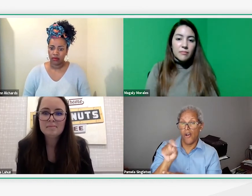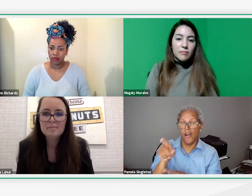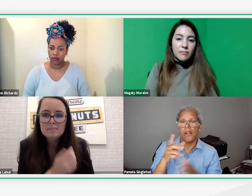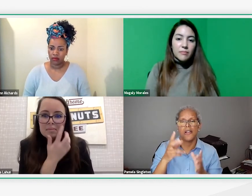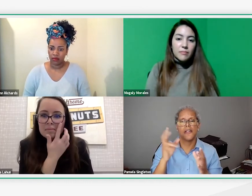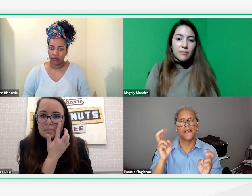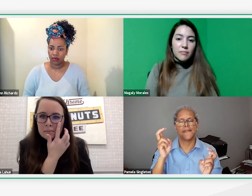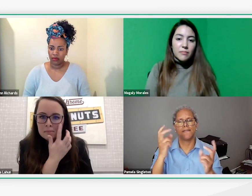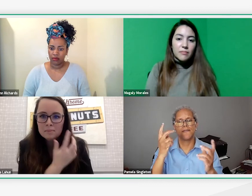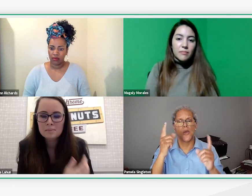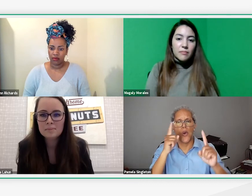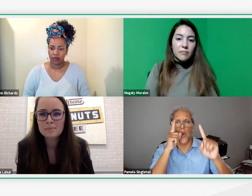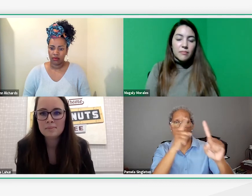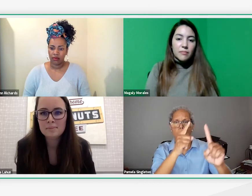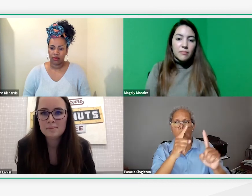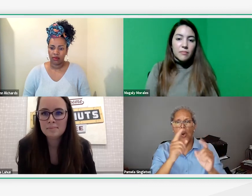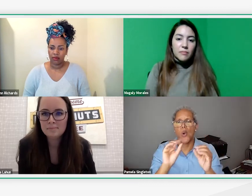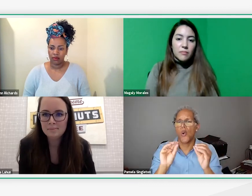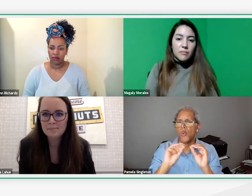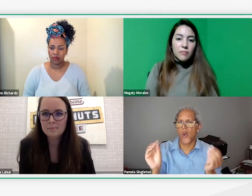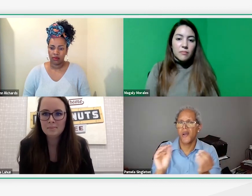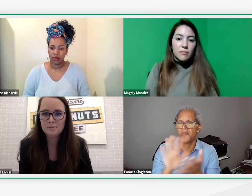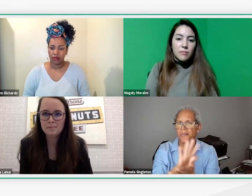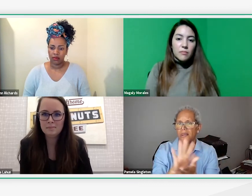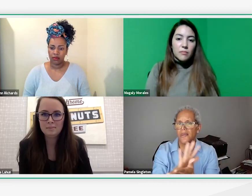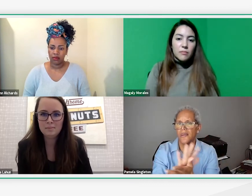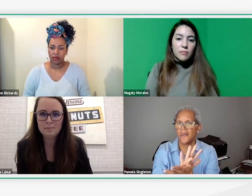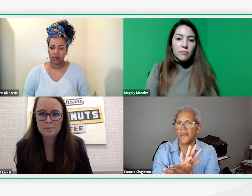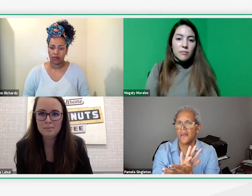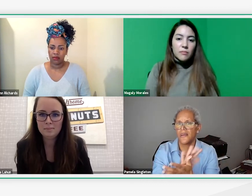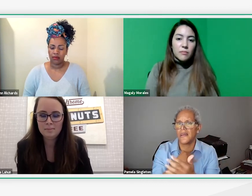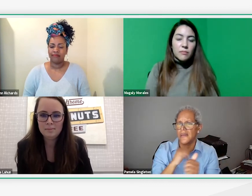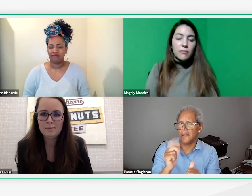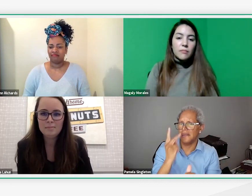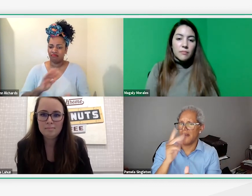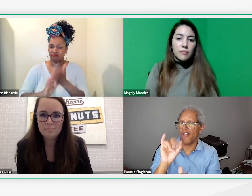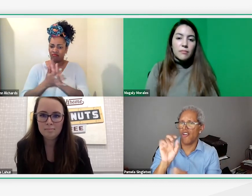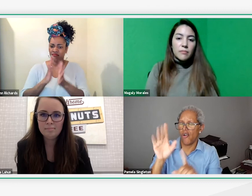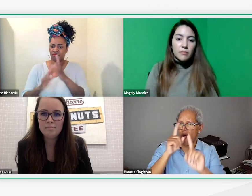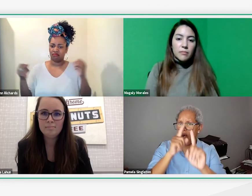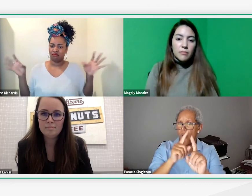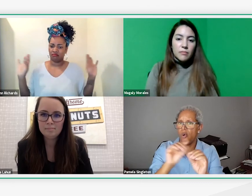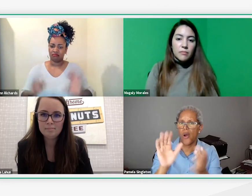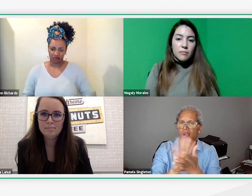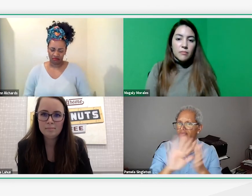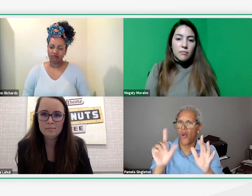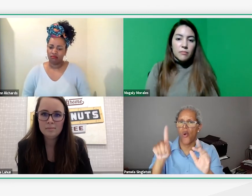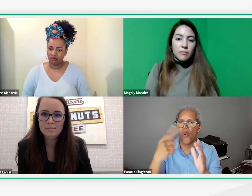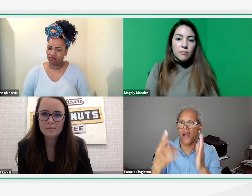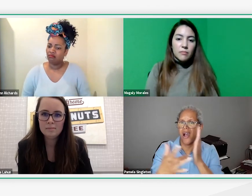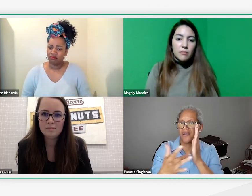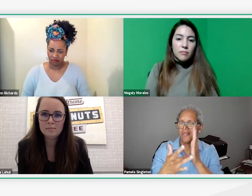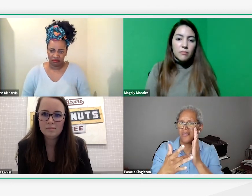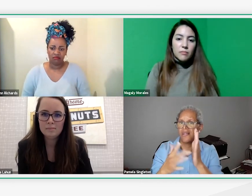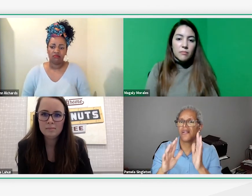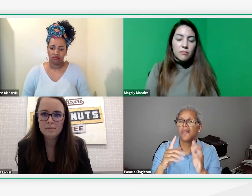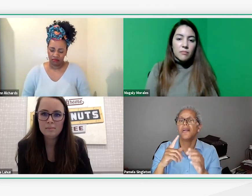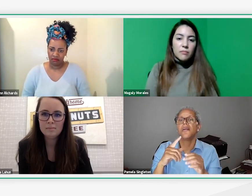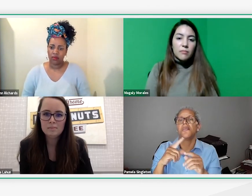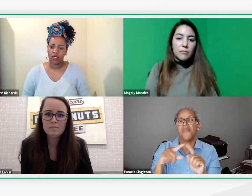You know, I think for the IRS, their goal is to go paperless. I believe they want to